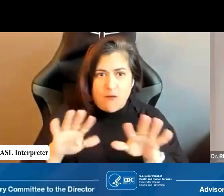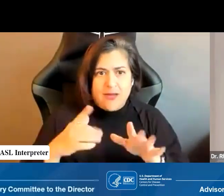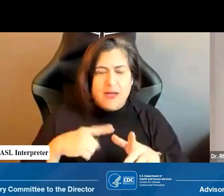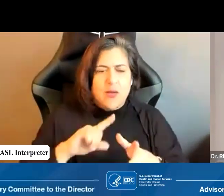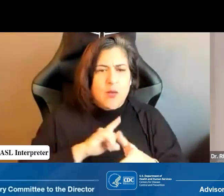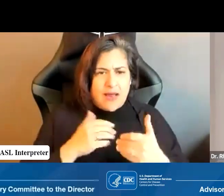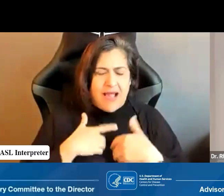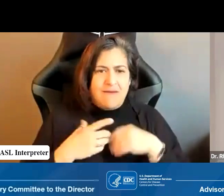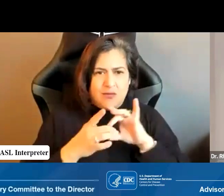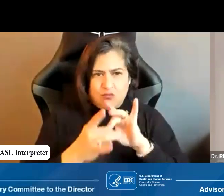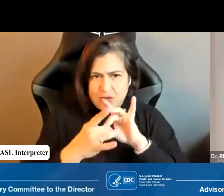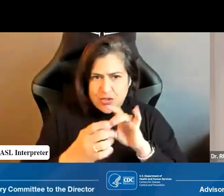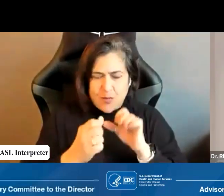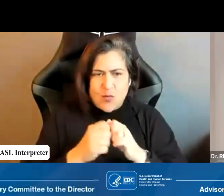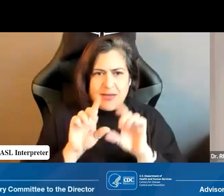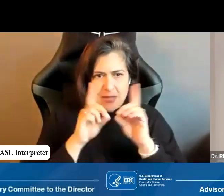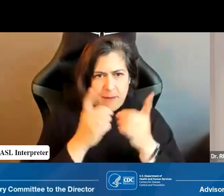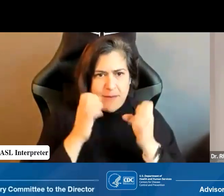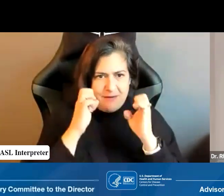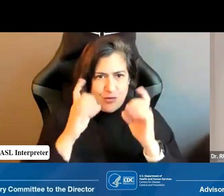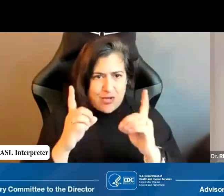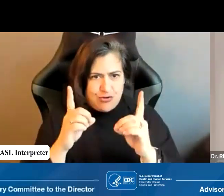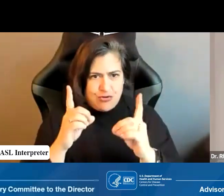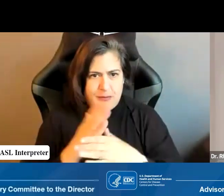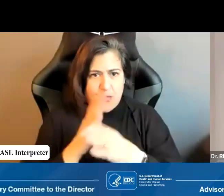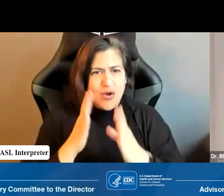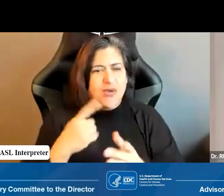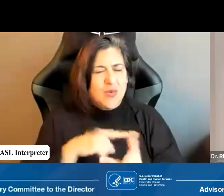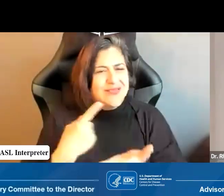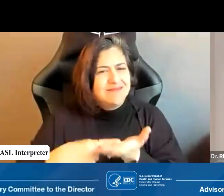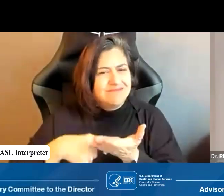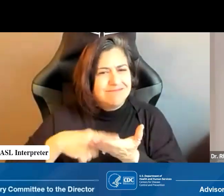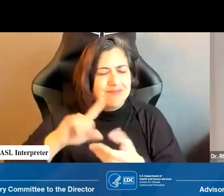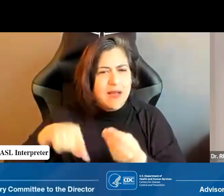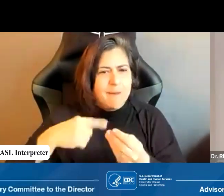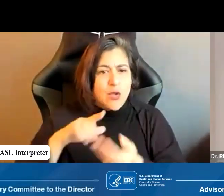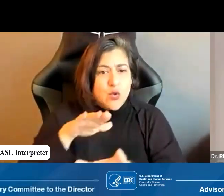So, you know, we talked a little bit about some of the school-based mental health work that's happening, but then there's a lot